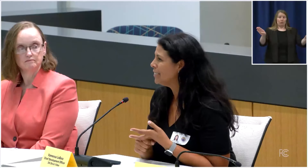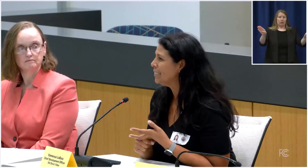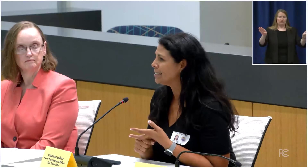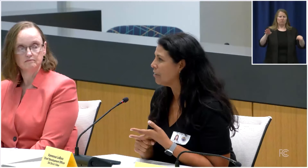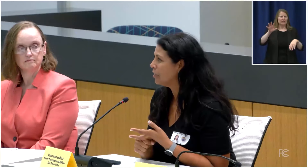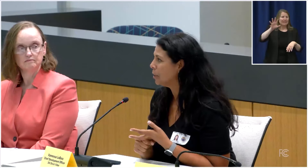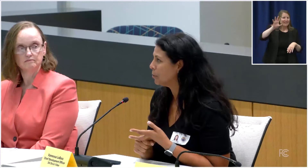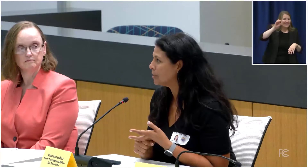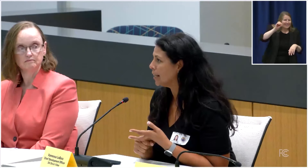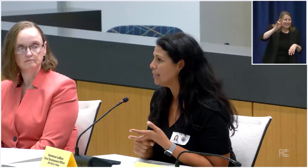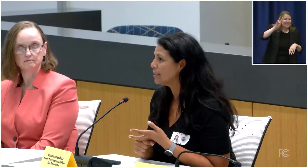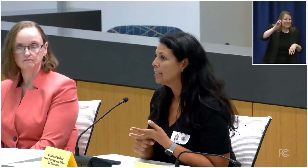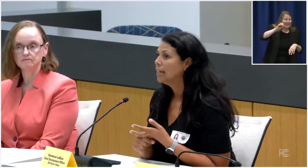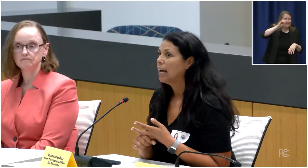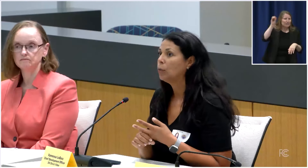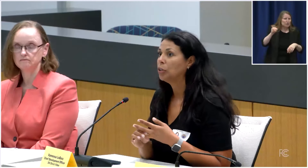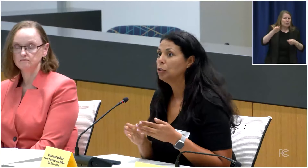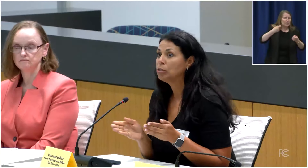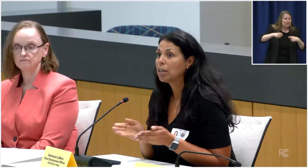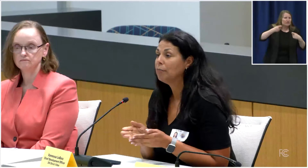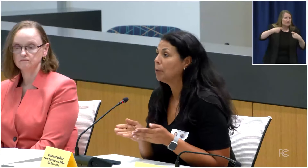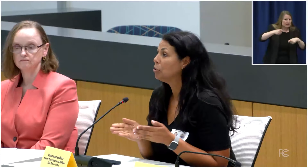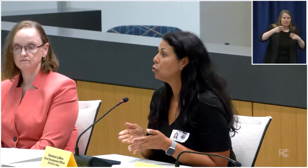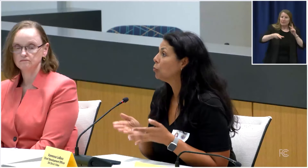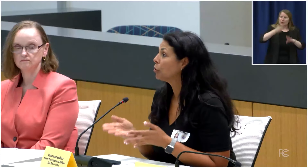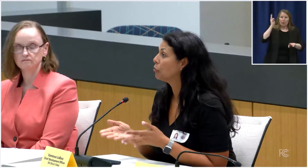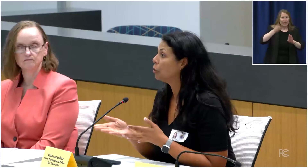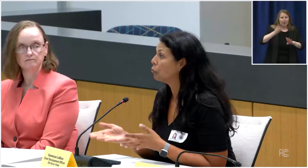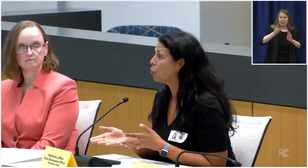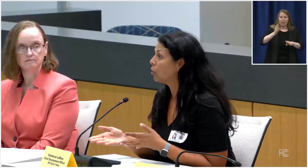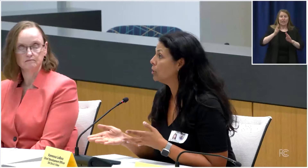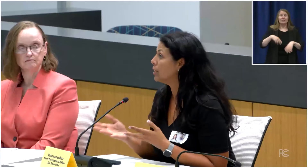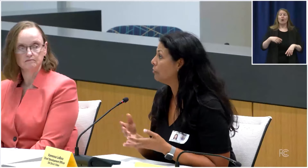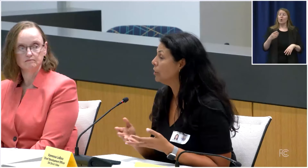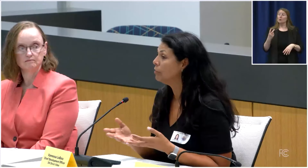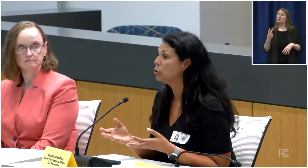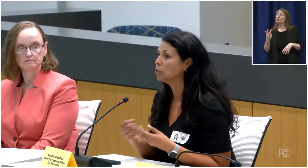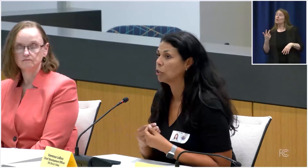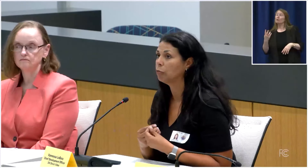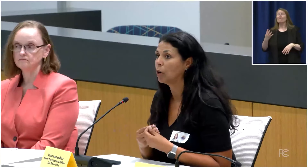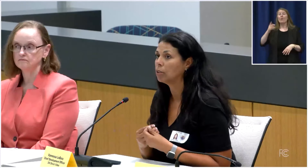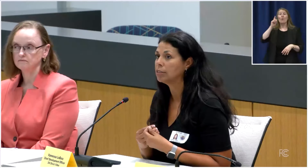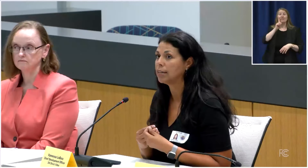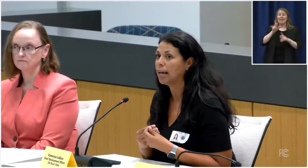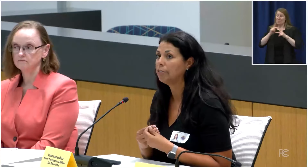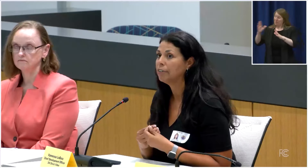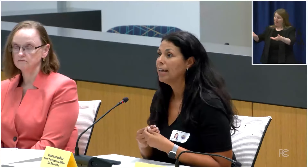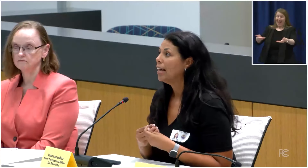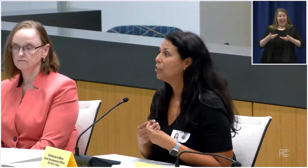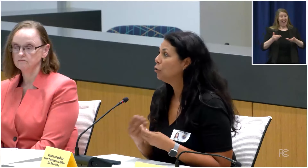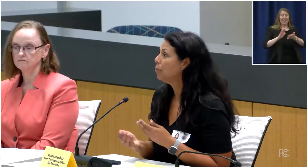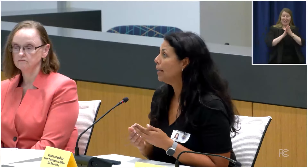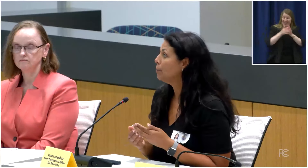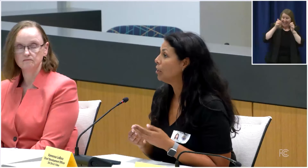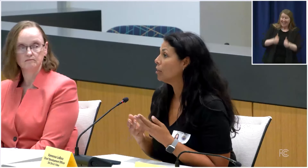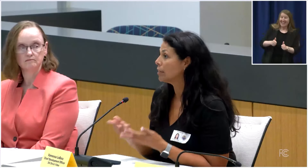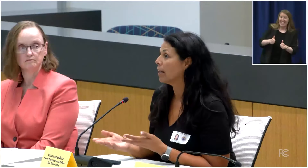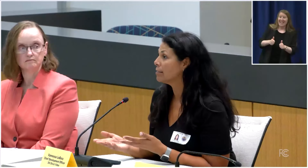HIGH TURNOVER RATES. WE SEE IN CALL CENTERS RIGHT NOW TURNOVER RATES OF 50 TO AND WHEN YOU JUST HAVE MAYBE